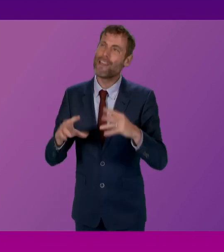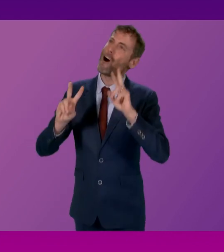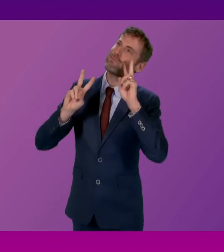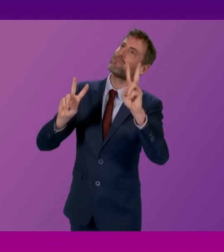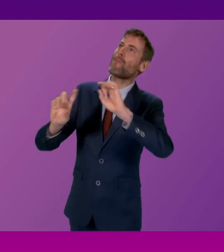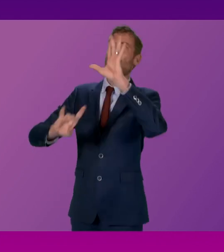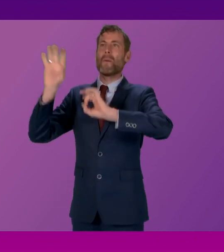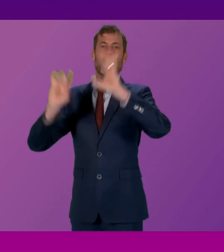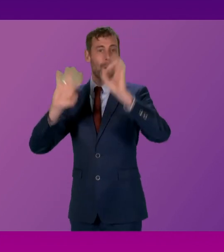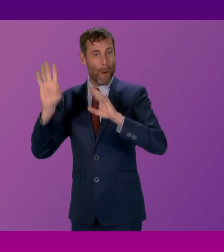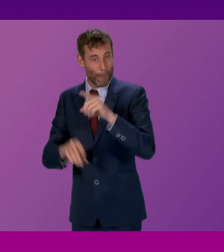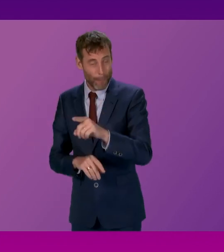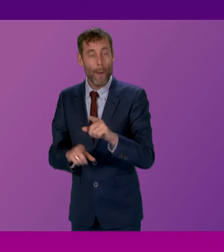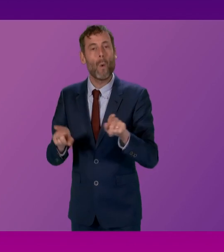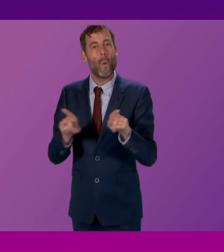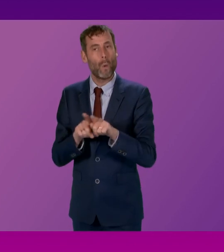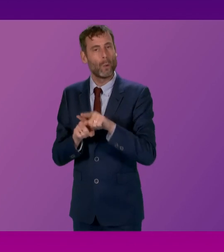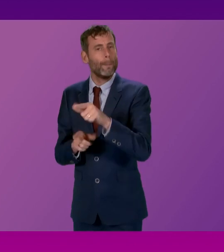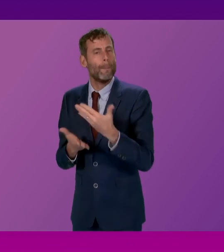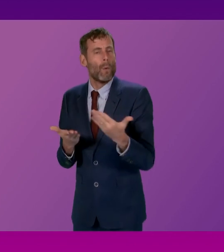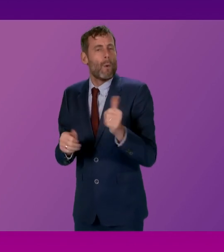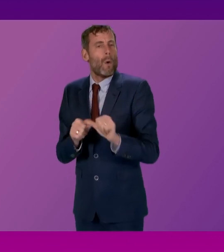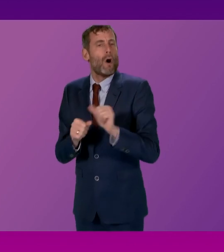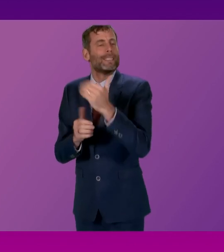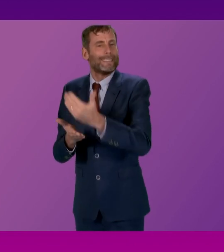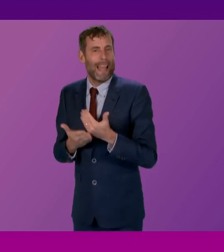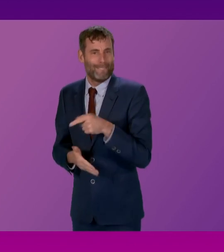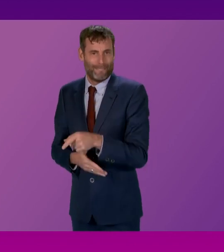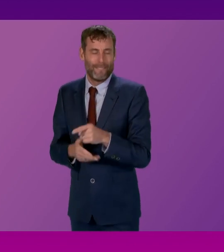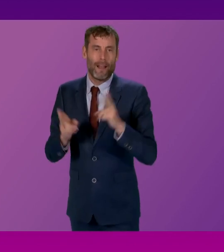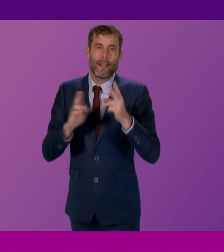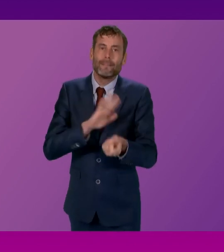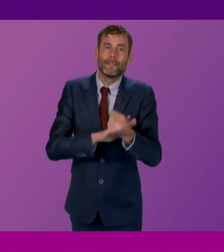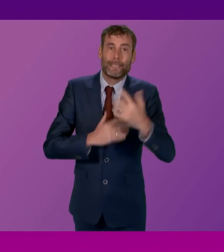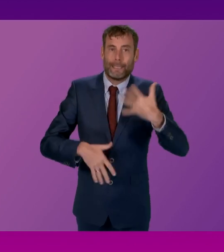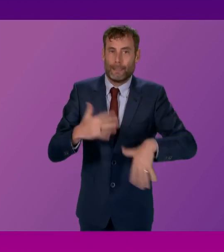As injuries are less likely to occur at a public display, we would always encourage people to attend one.